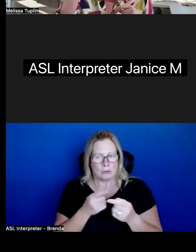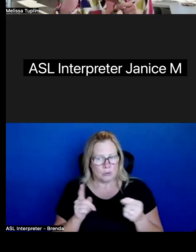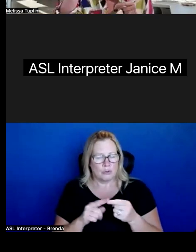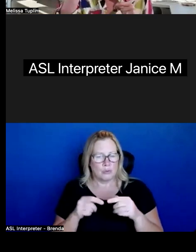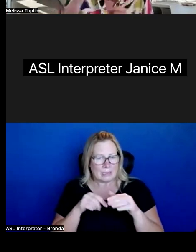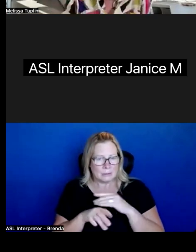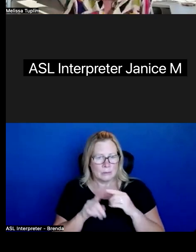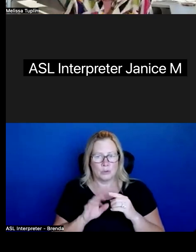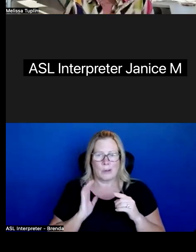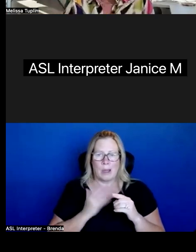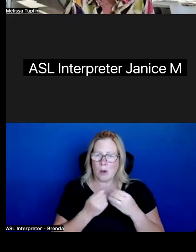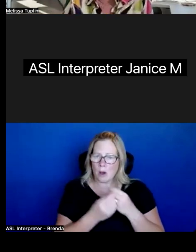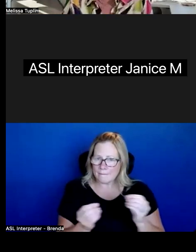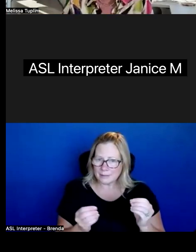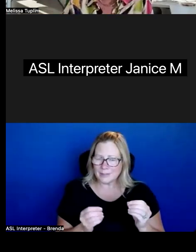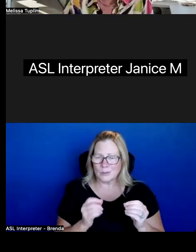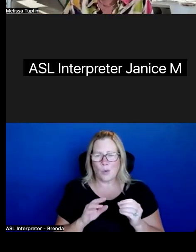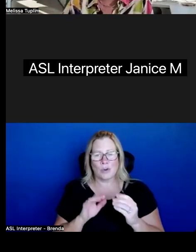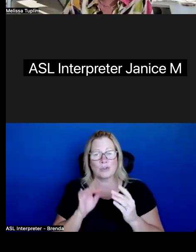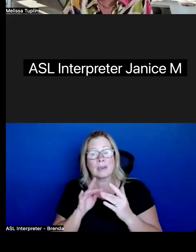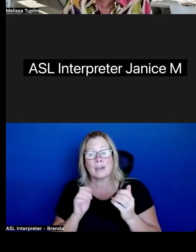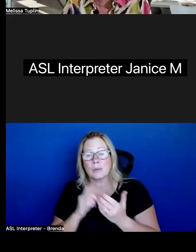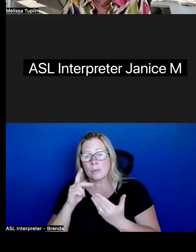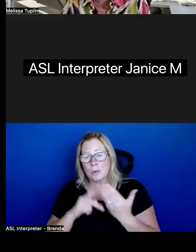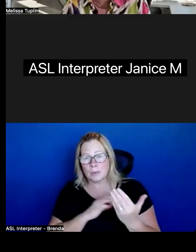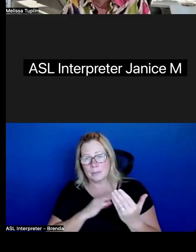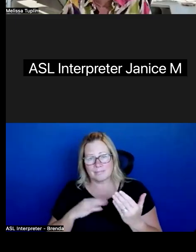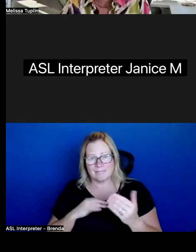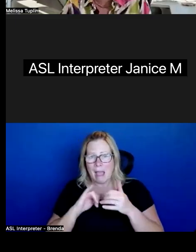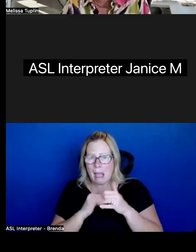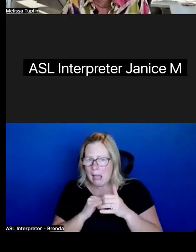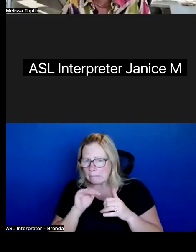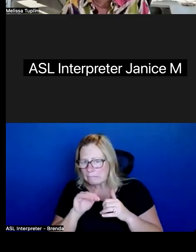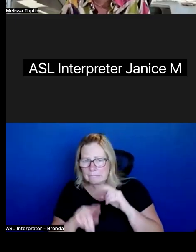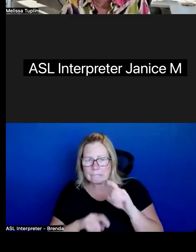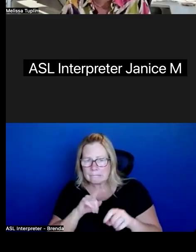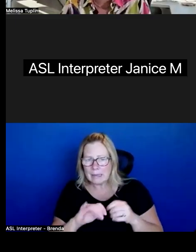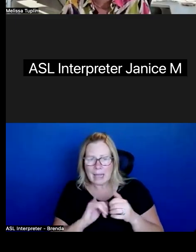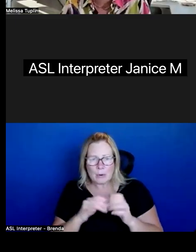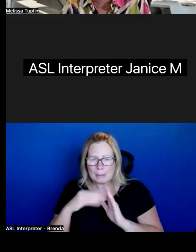or to reach out to program staff for an overview of how to complete the financial and programming